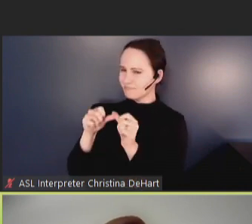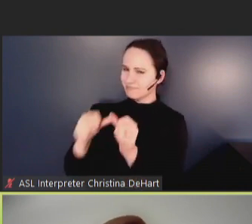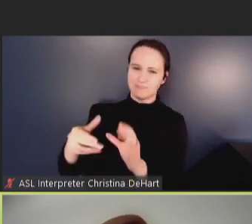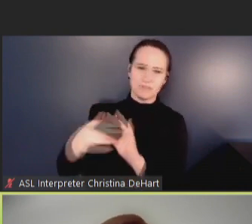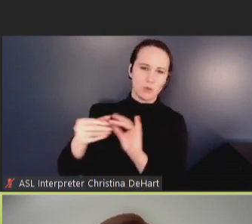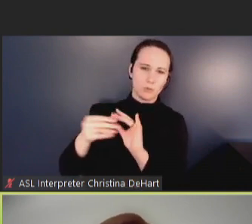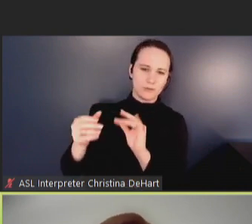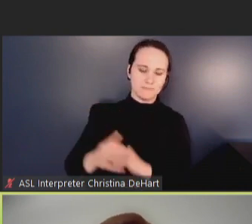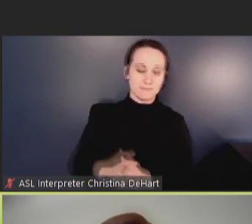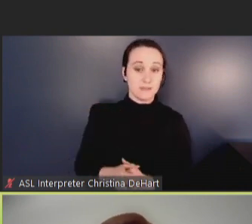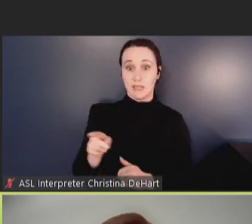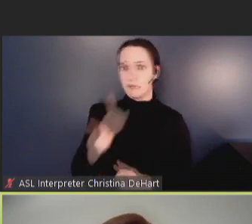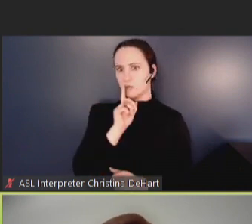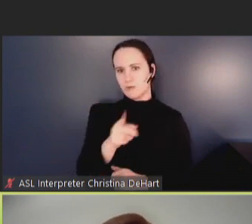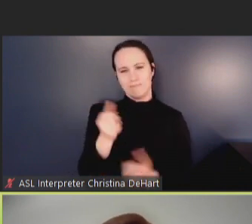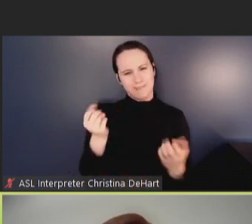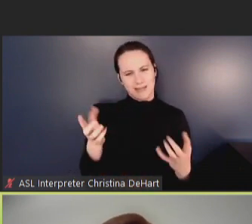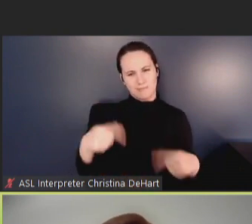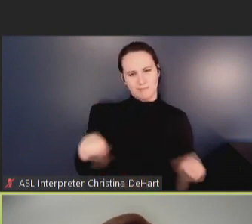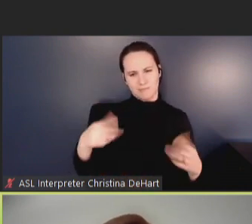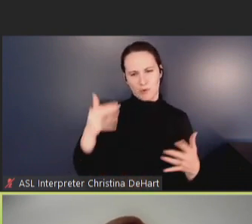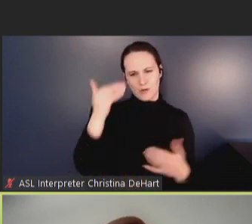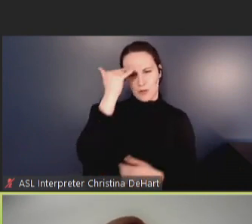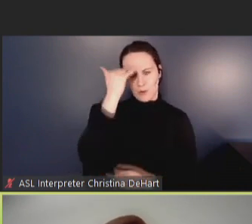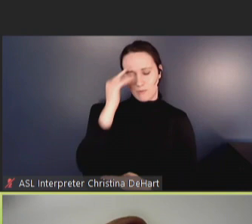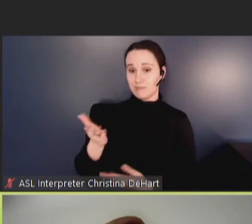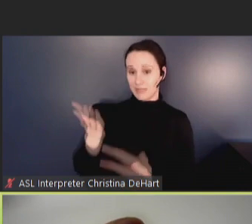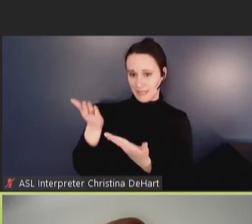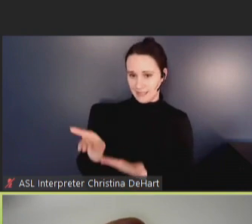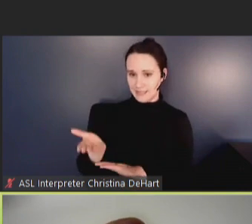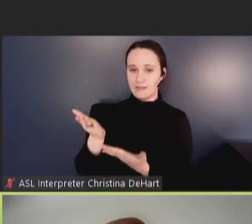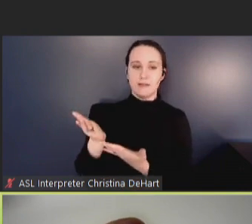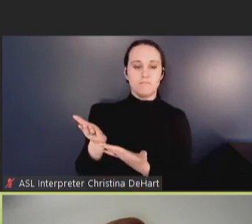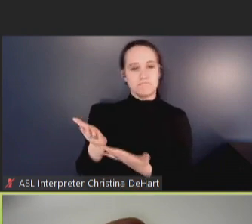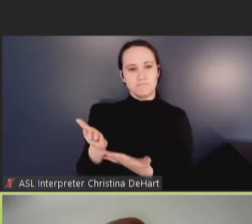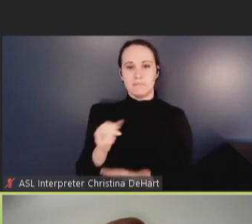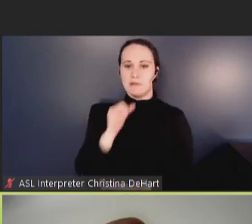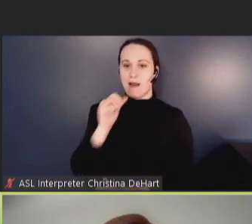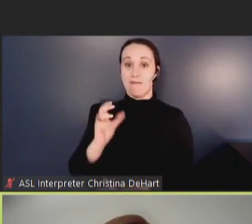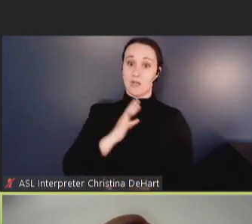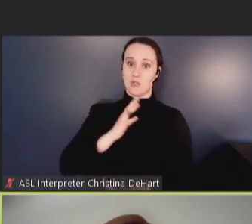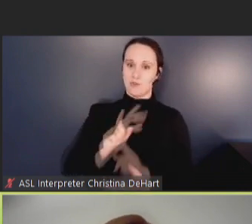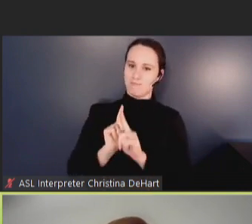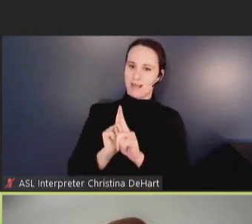as I'm sure many of you know, as kind of an unofficial mentor to many people, including